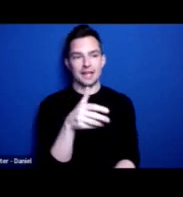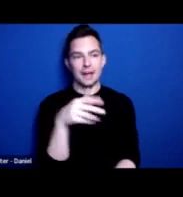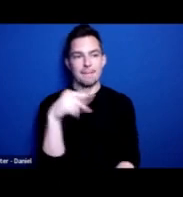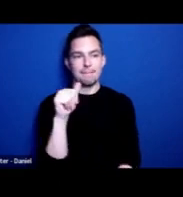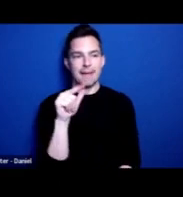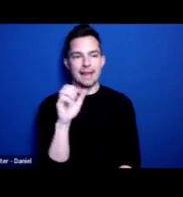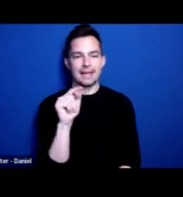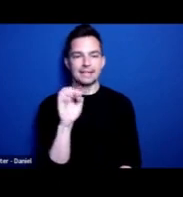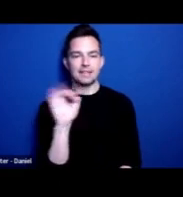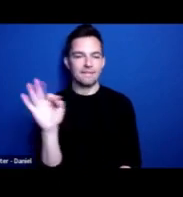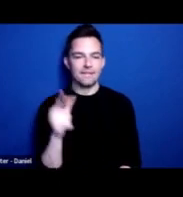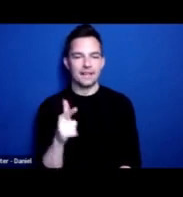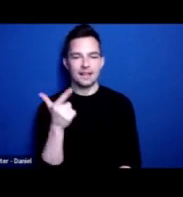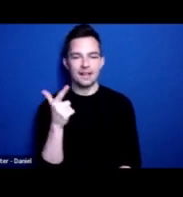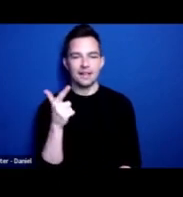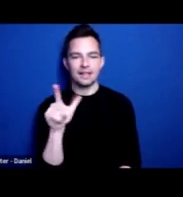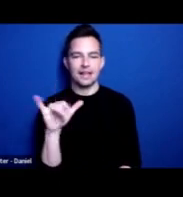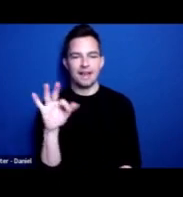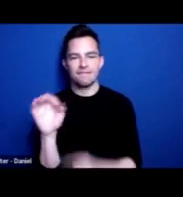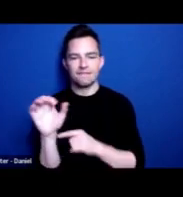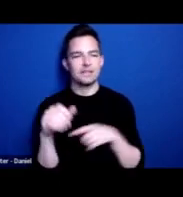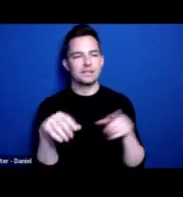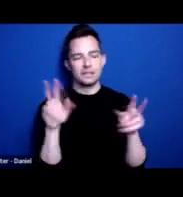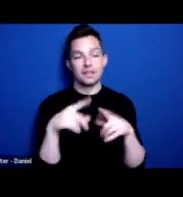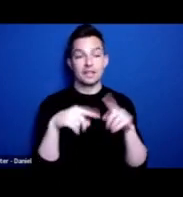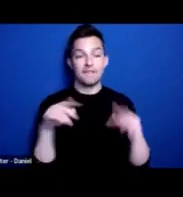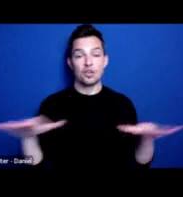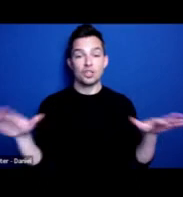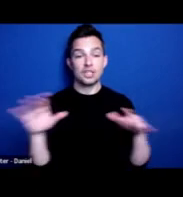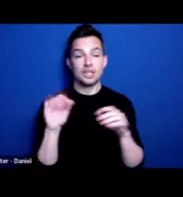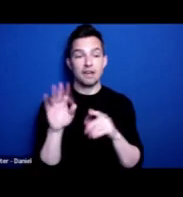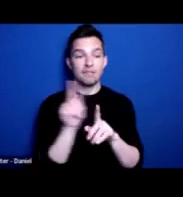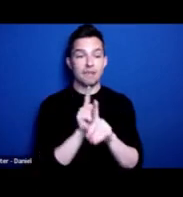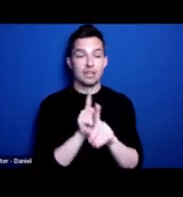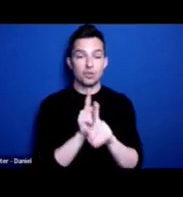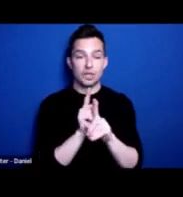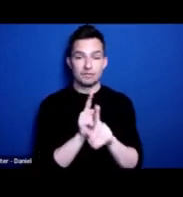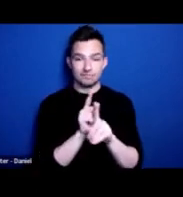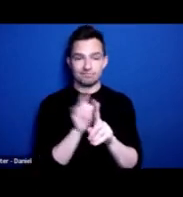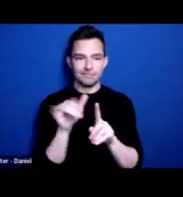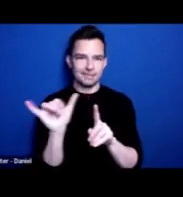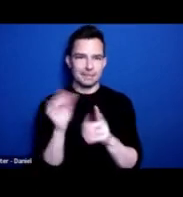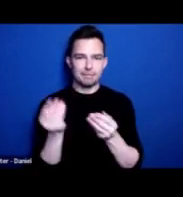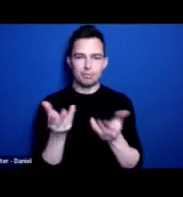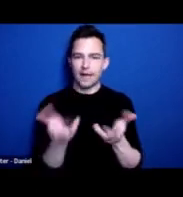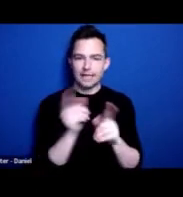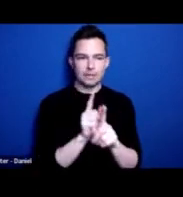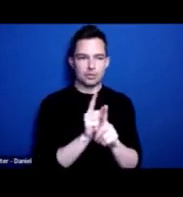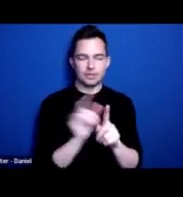is like Chile's. It's like what's in the photo. It's not one is like there is a need to